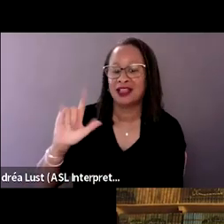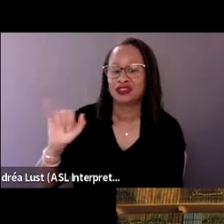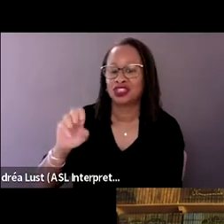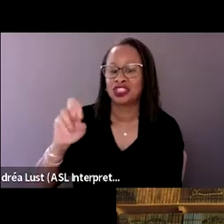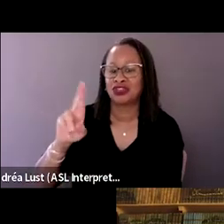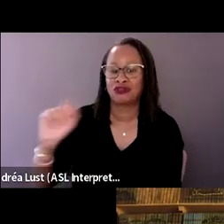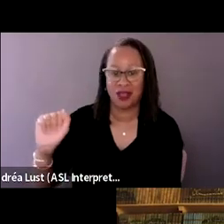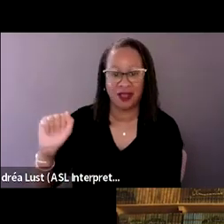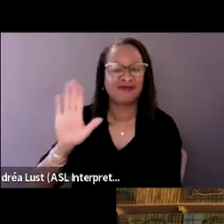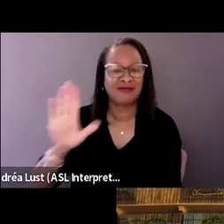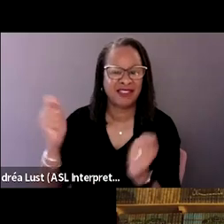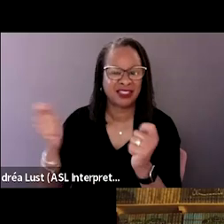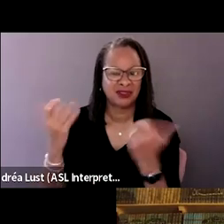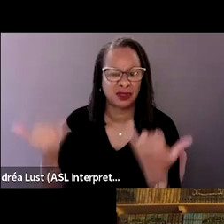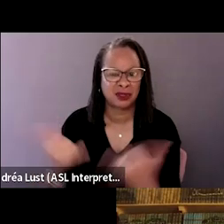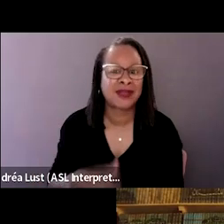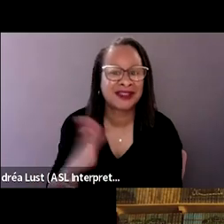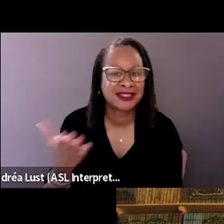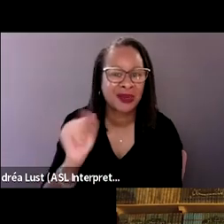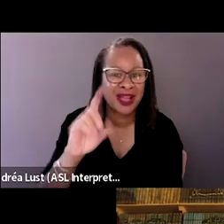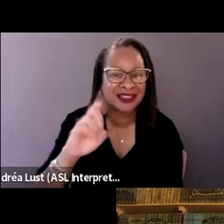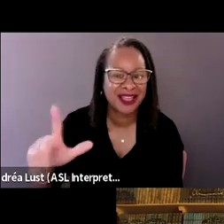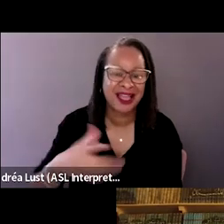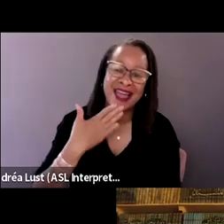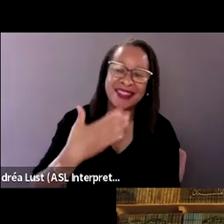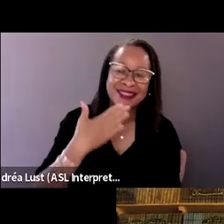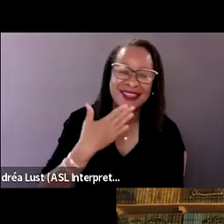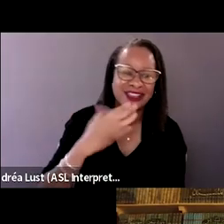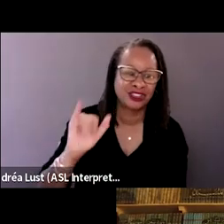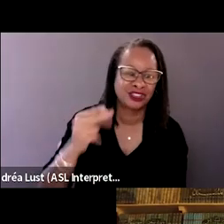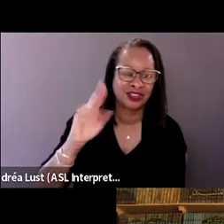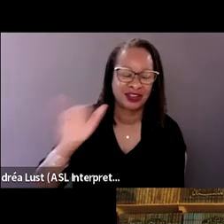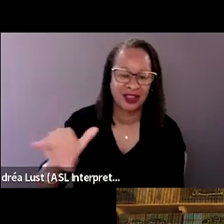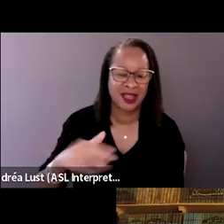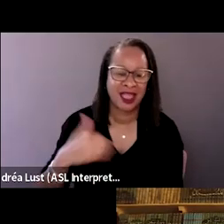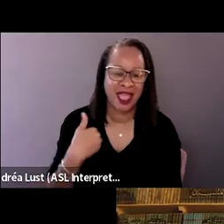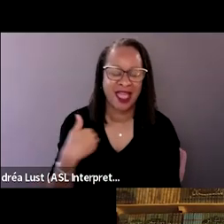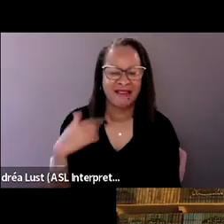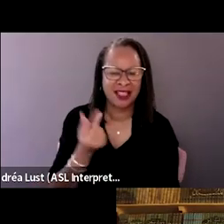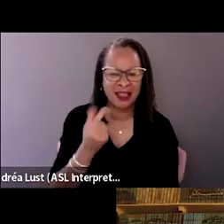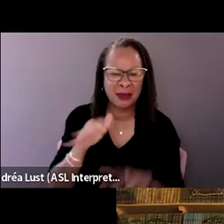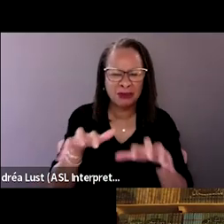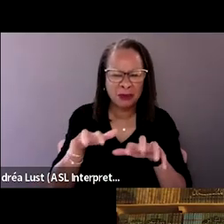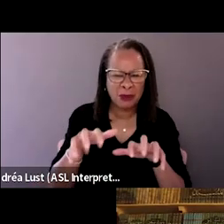Thank you. Okay, thank you. And I also have a bit of cracking on the WiFi I think